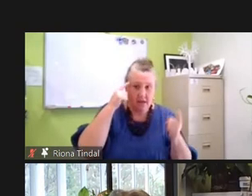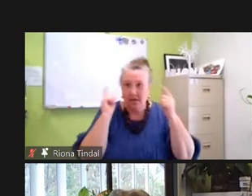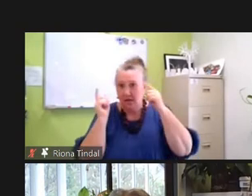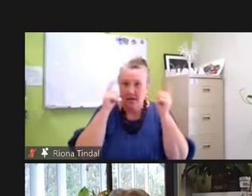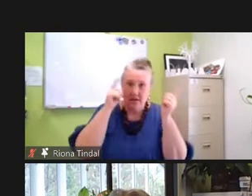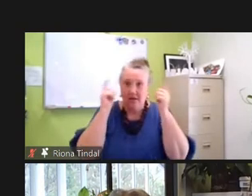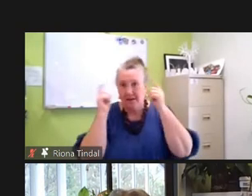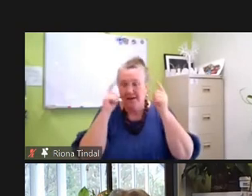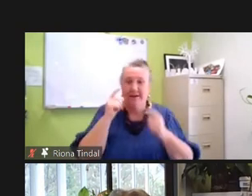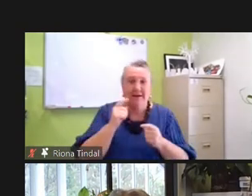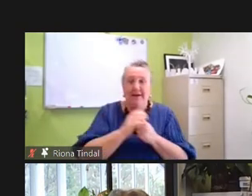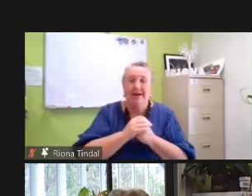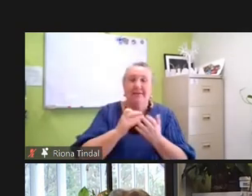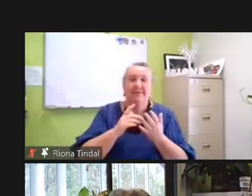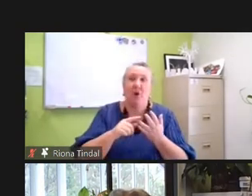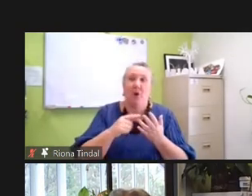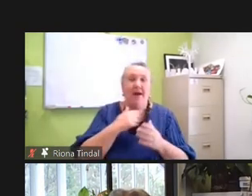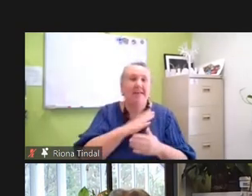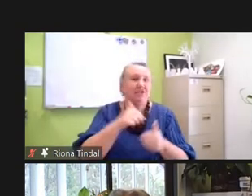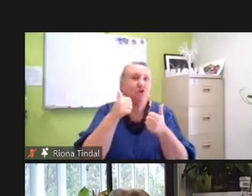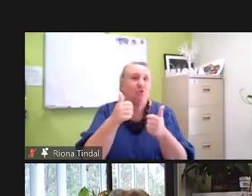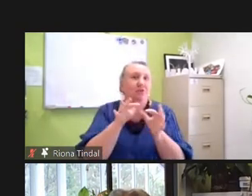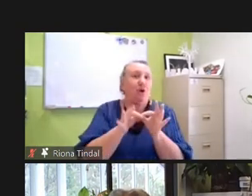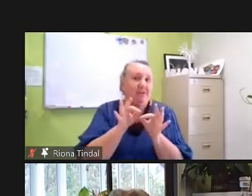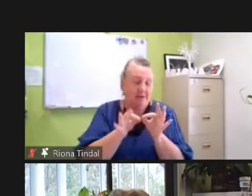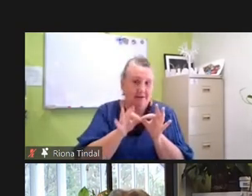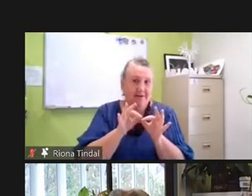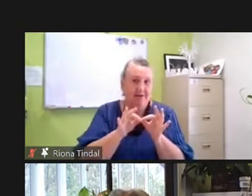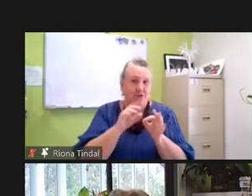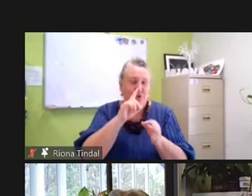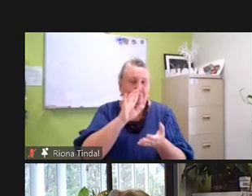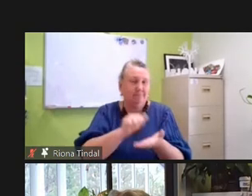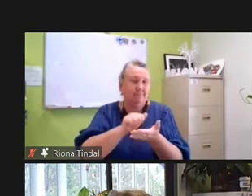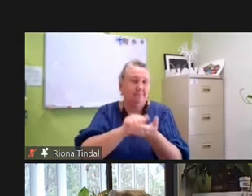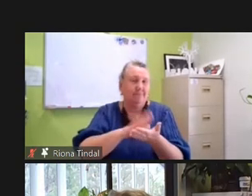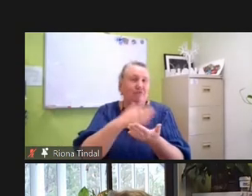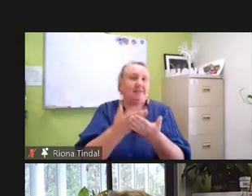Auslan and English every day. These two languages are what I use predominantly. You need to have a